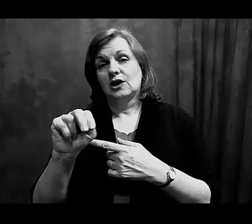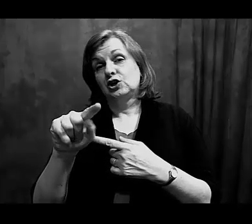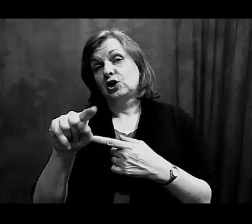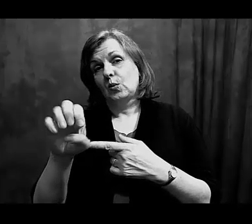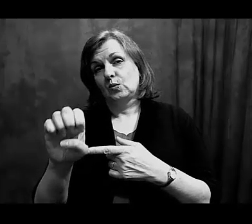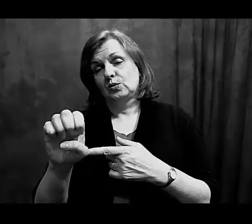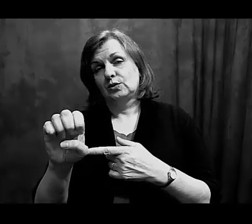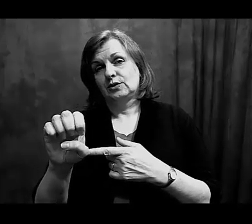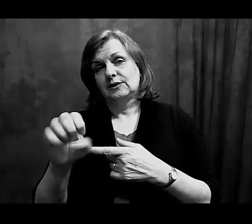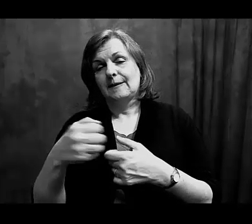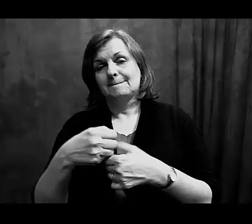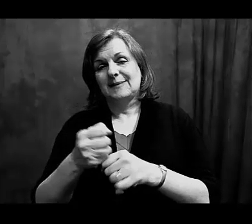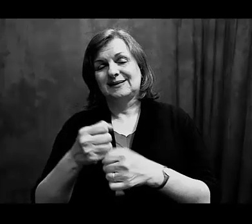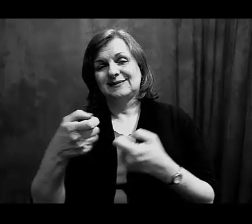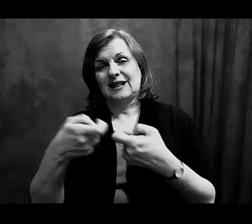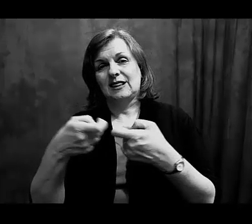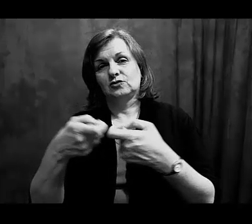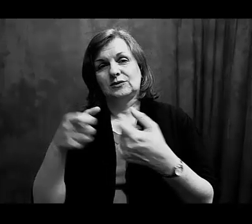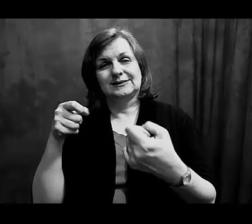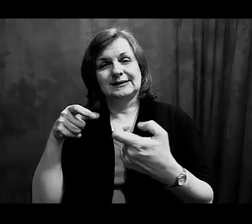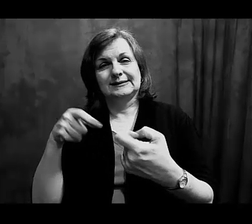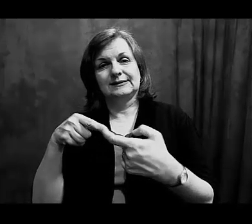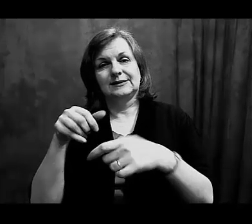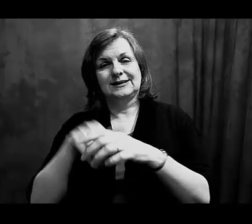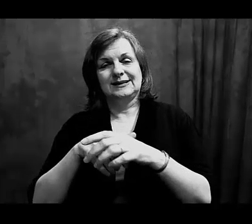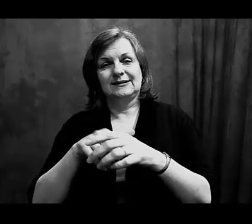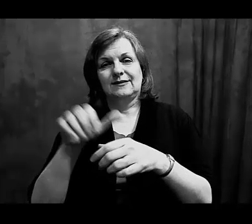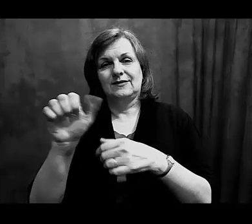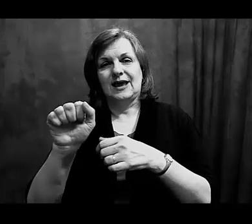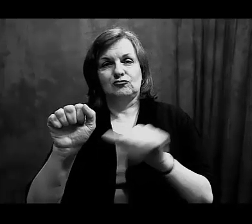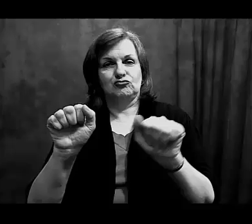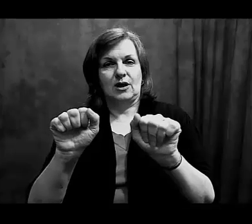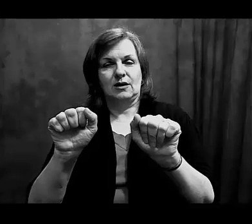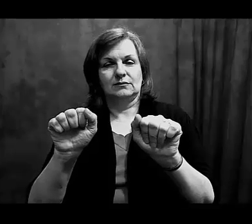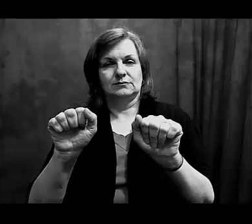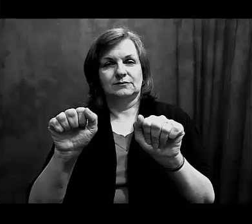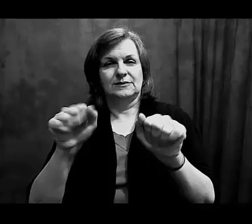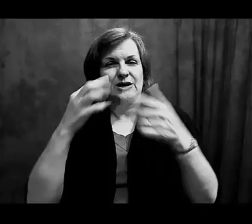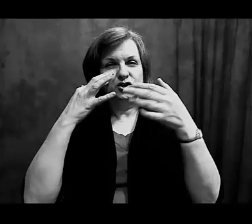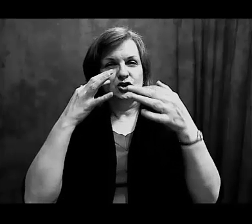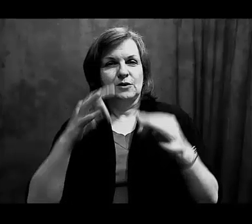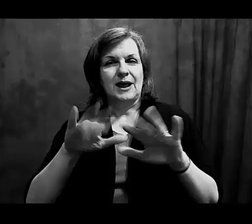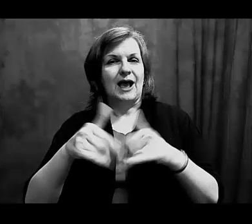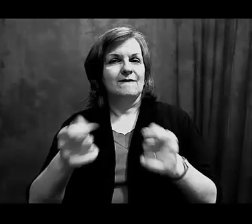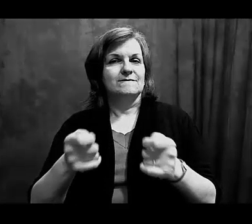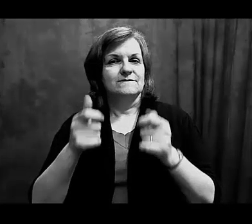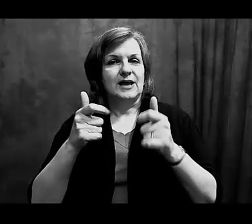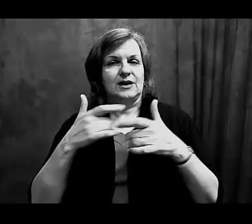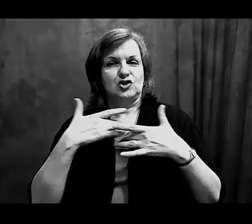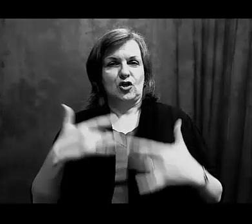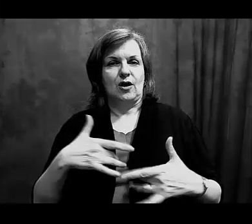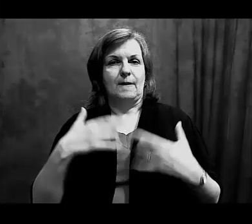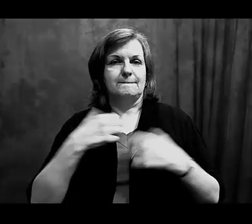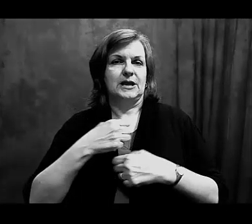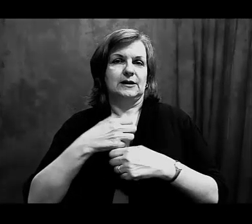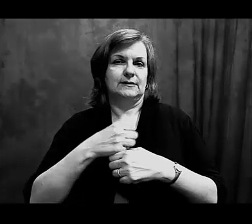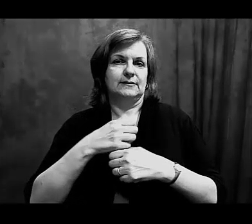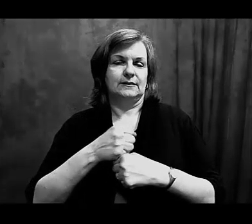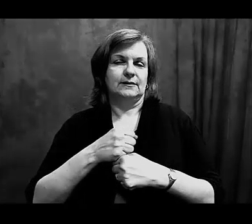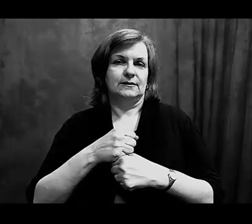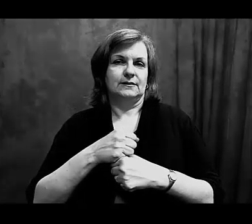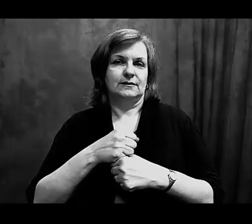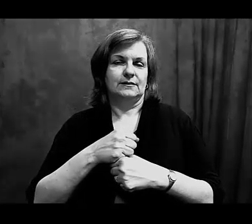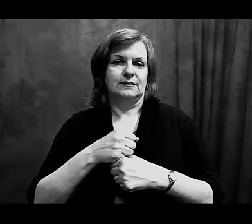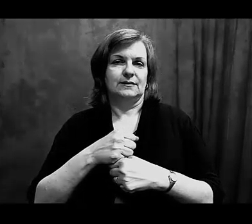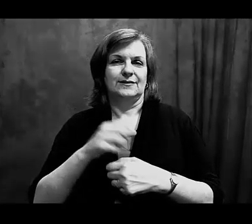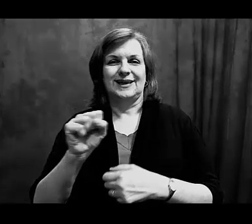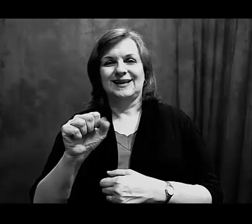concerned about this for what we're learning right now but I know some of you might be interested